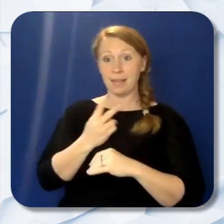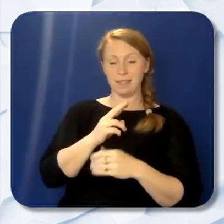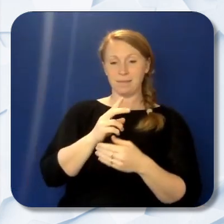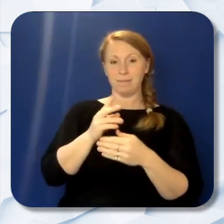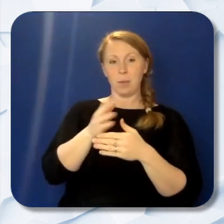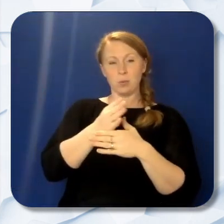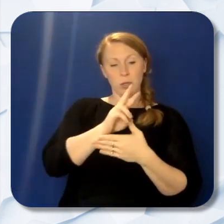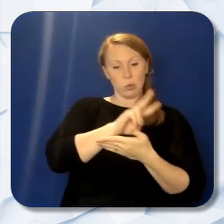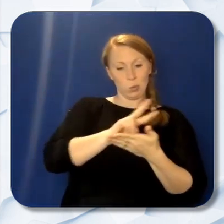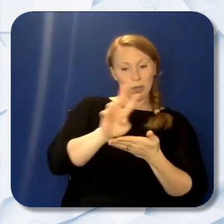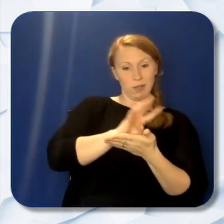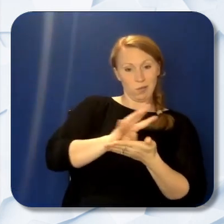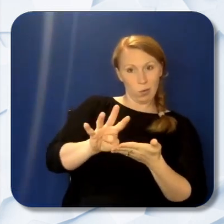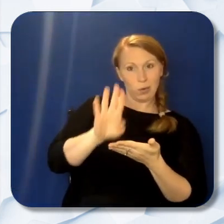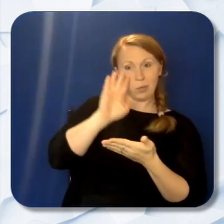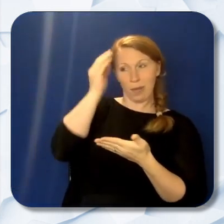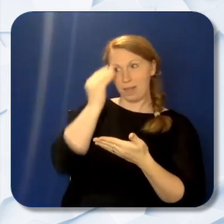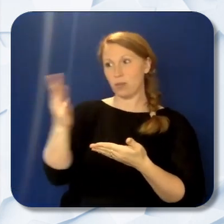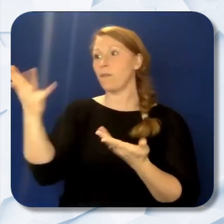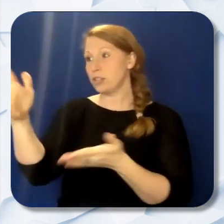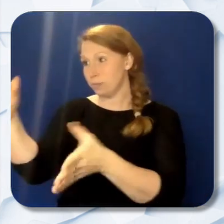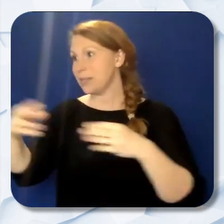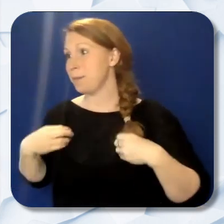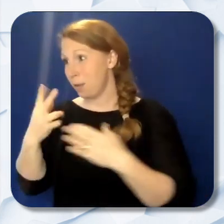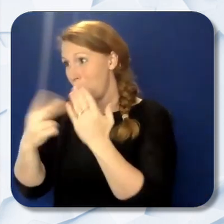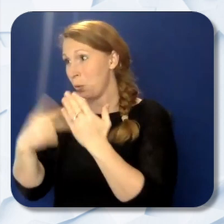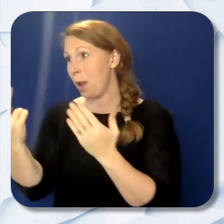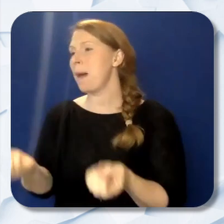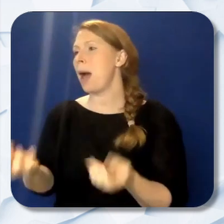notify you of acceptance into the program, and how many units you've been accepted for um. And